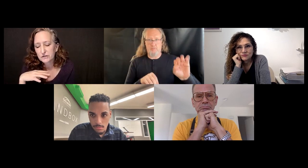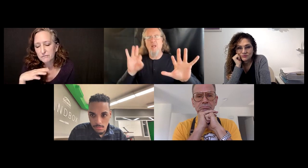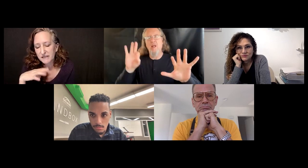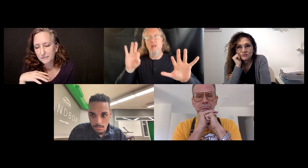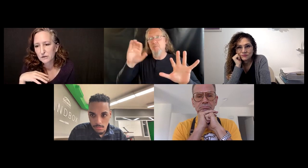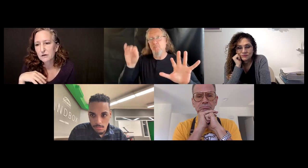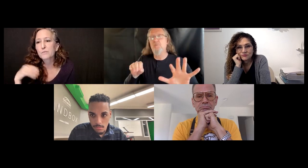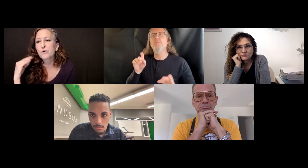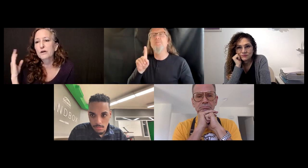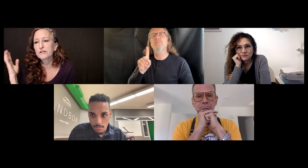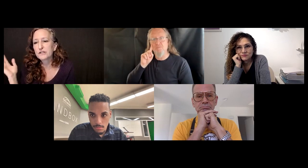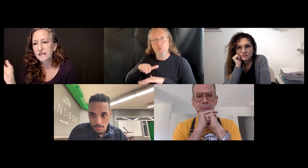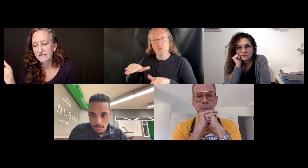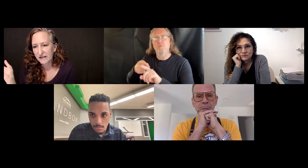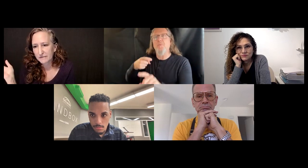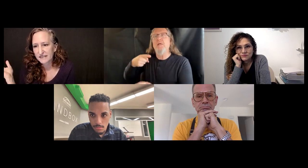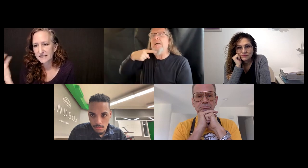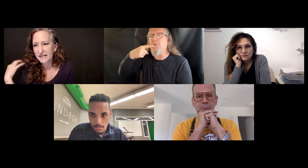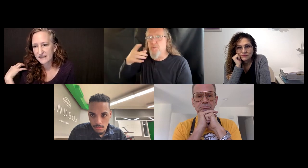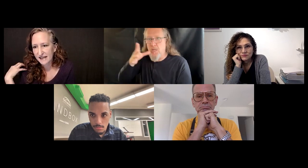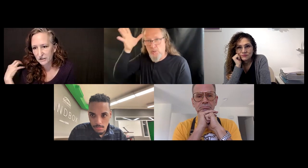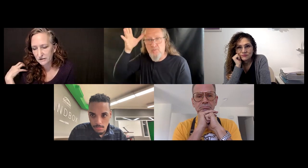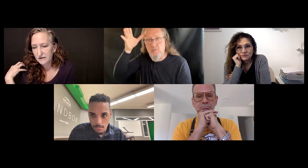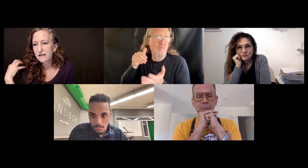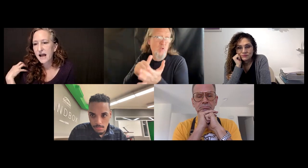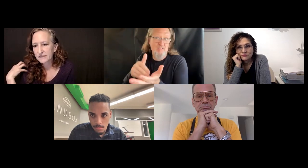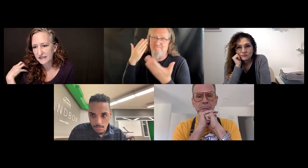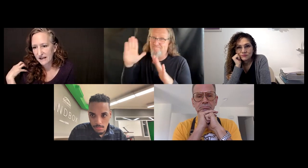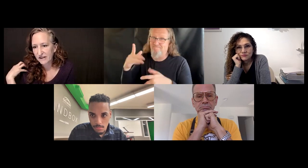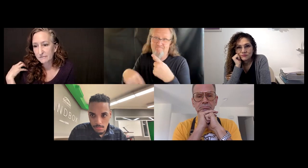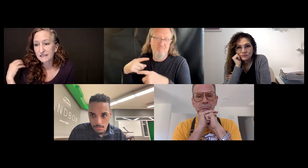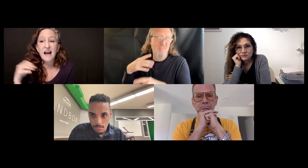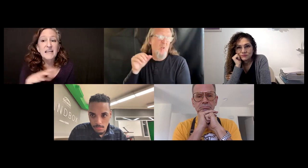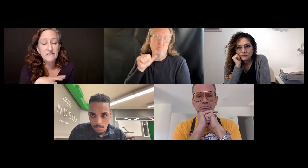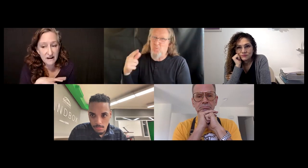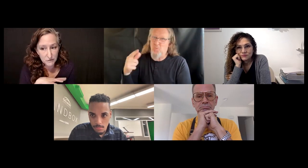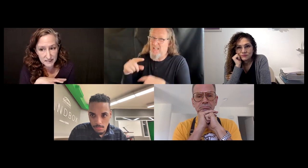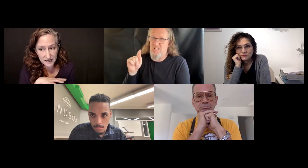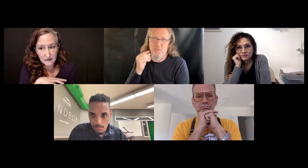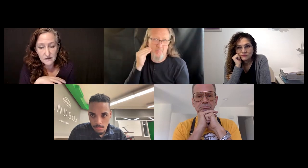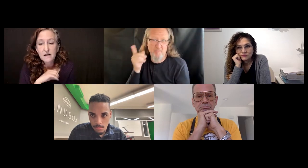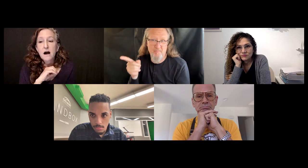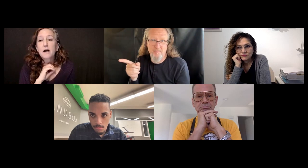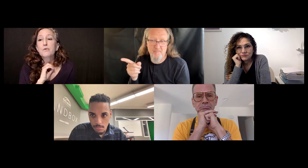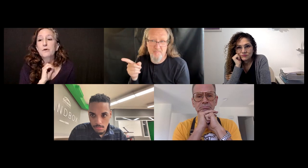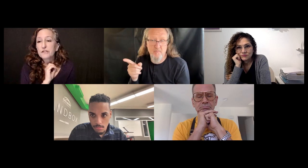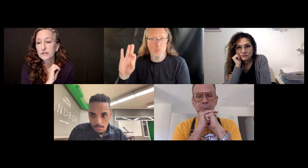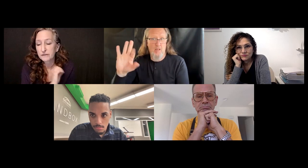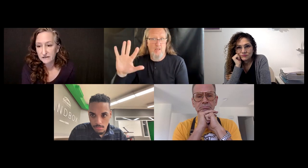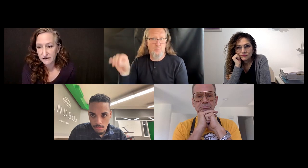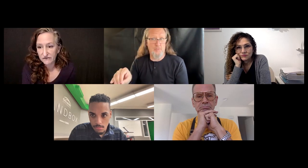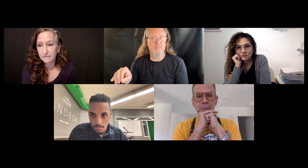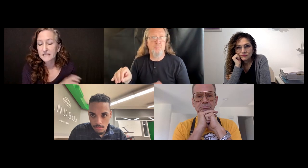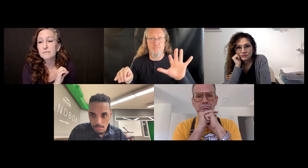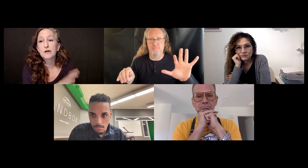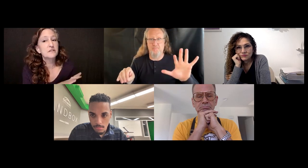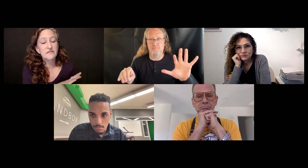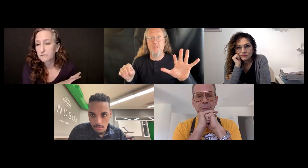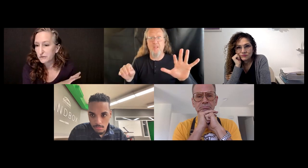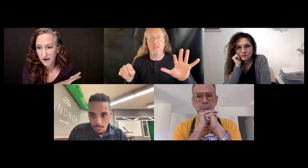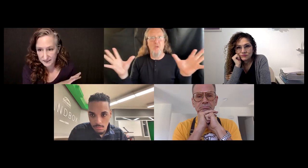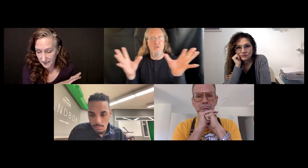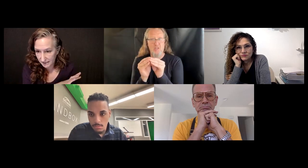And that's, I was in that family. 95% are born to hearing families, and most of them do not sign.